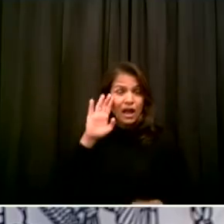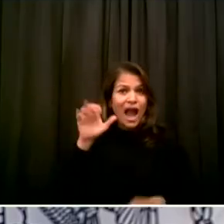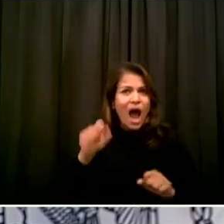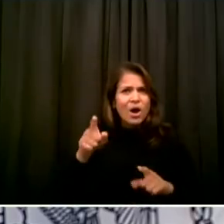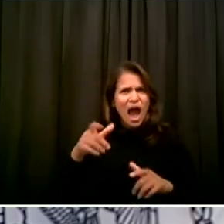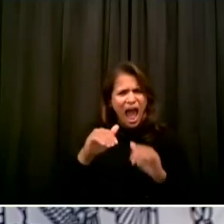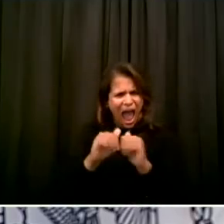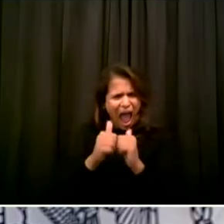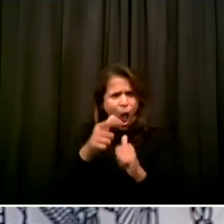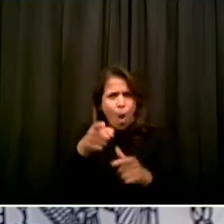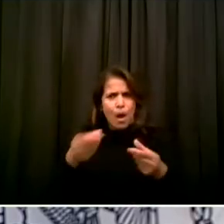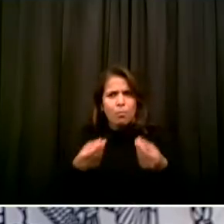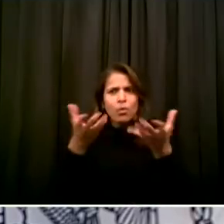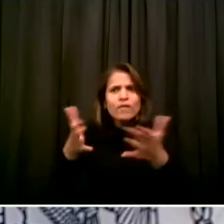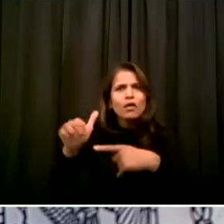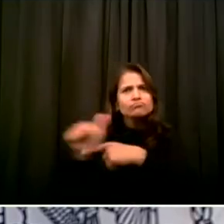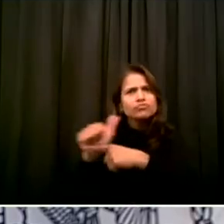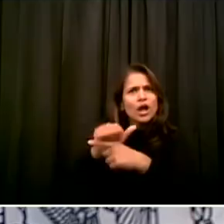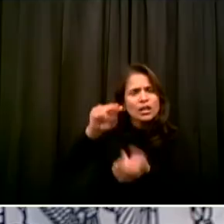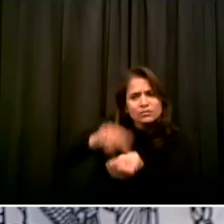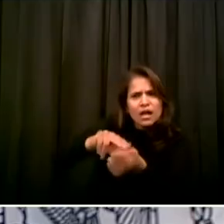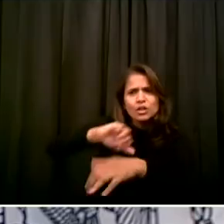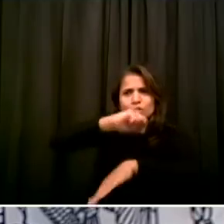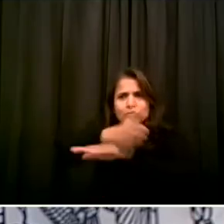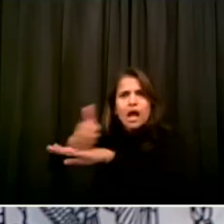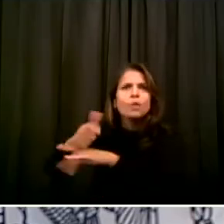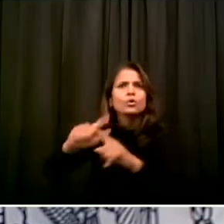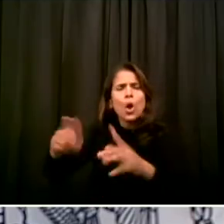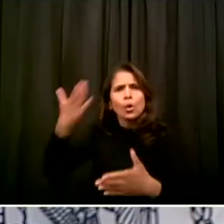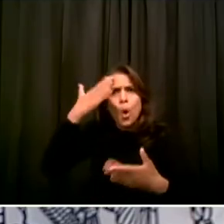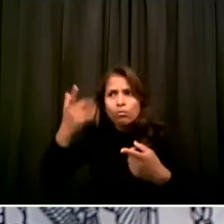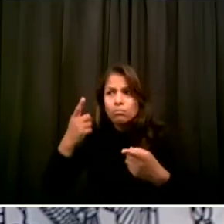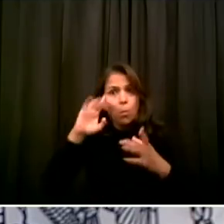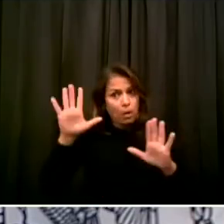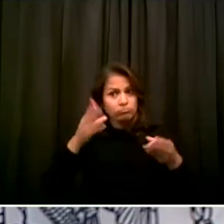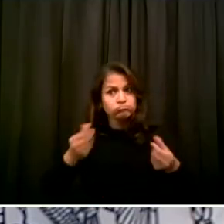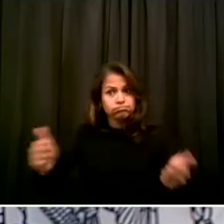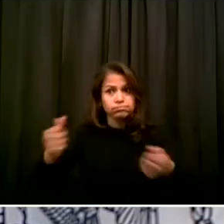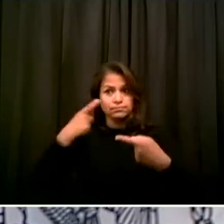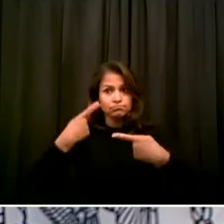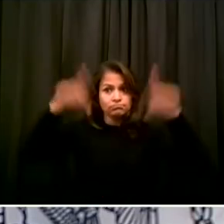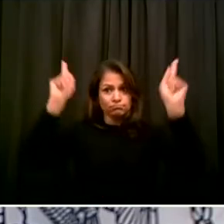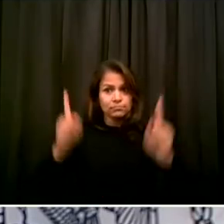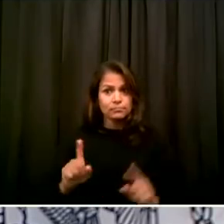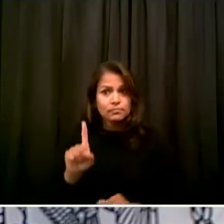DS ACVANCIES, HOW DO YOU DO THAT